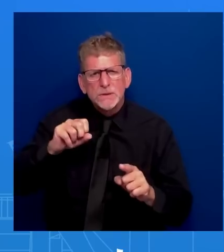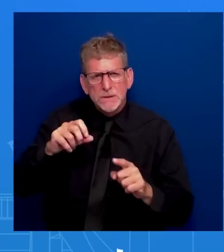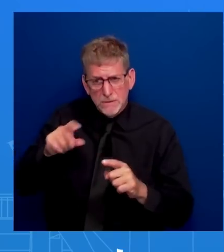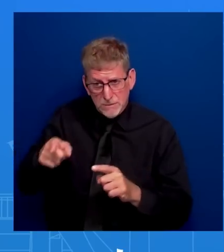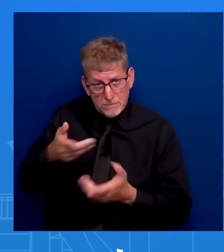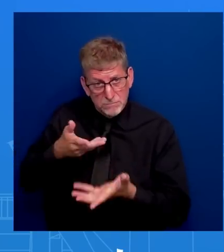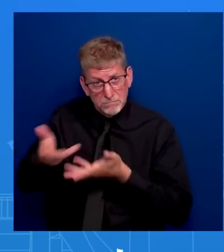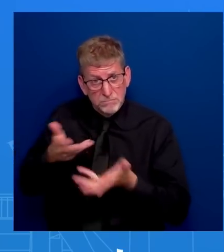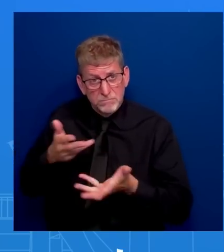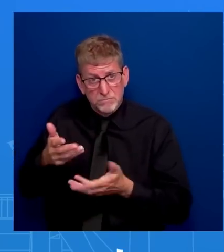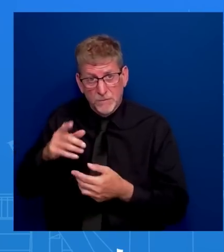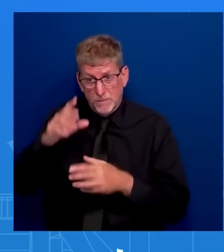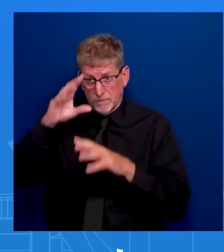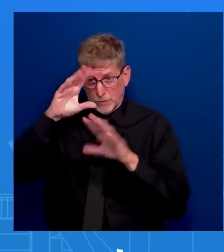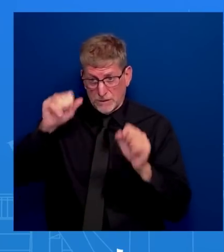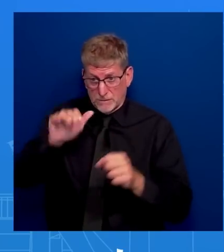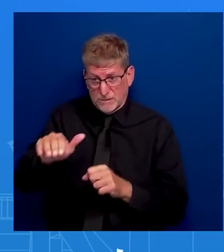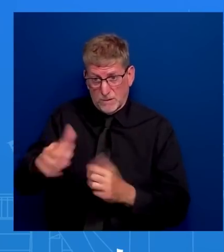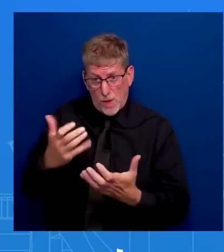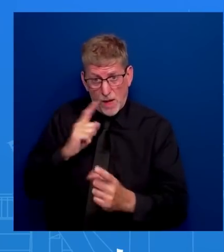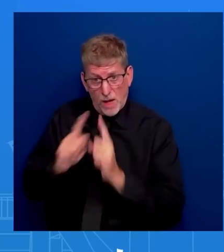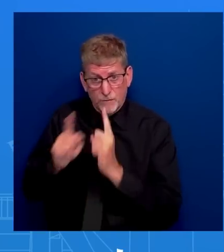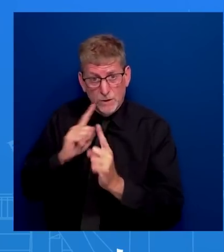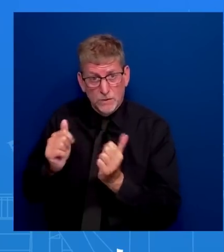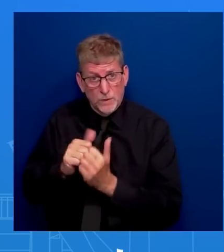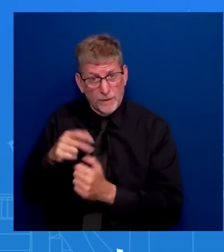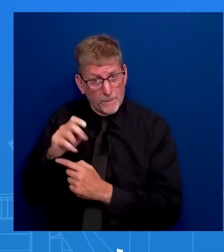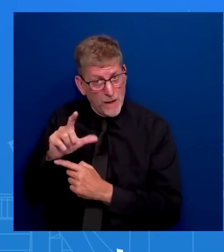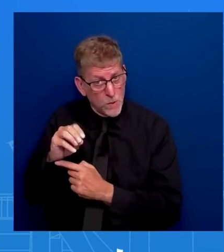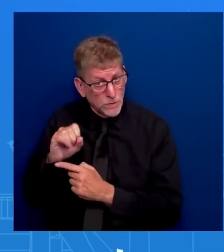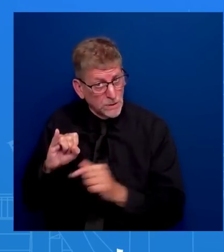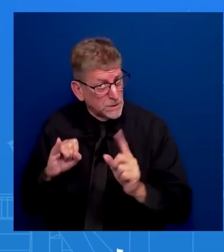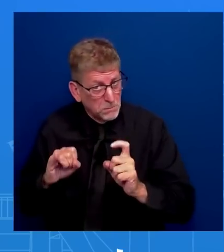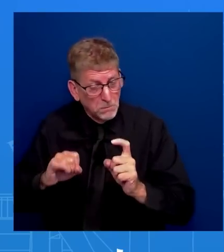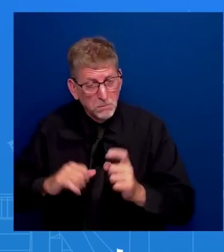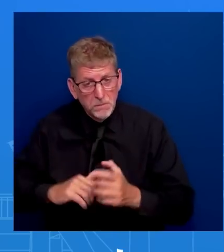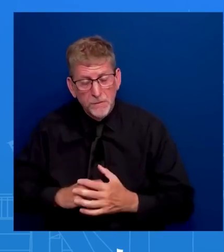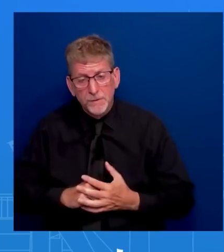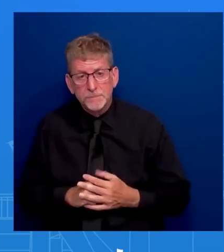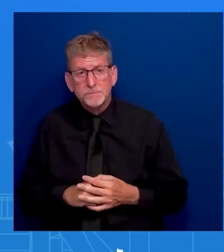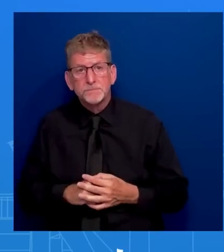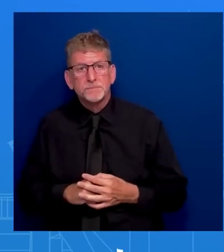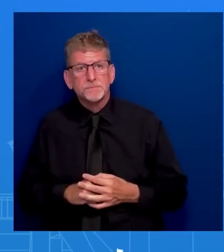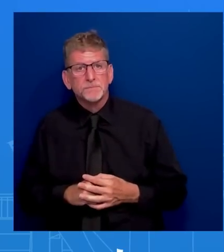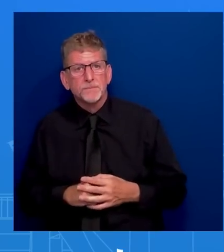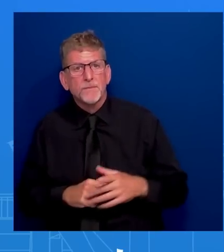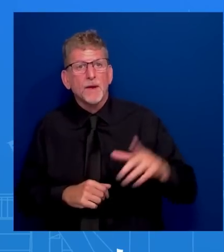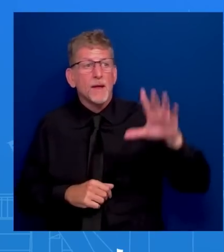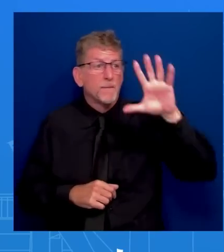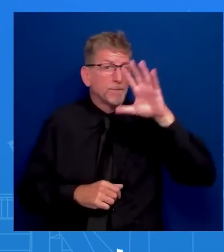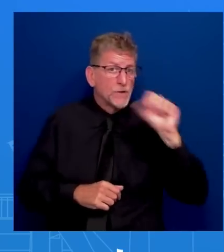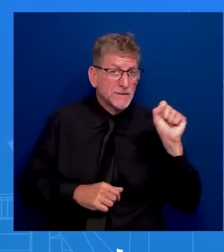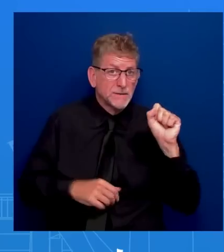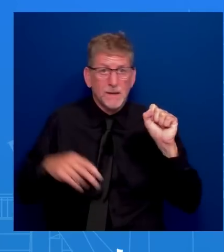I mean, they talk pretty regularly, right? This is the Speaker of the House and the President. They have a friendship; they have a relationship.